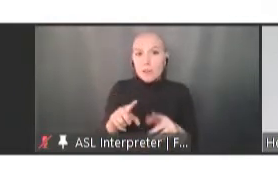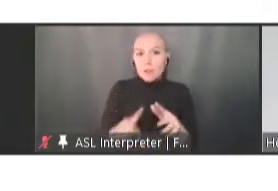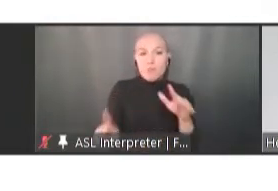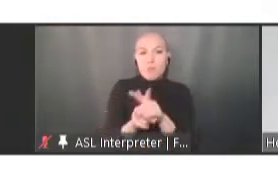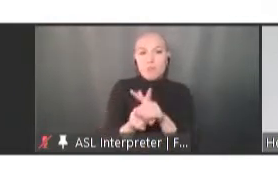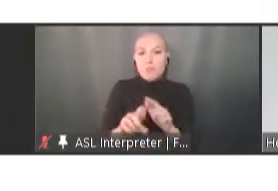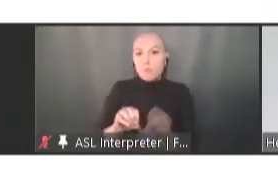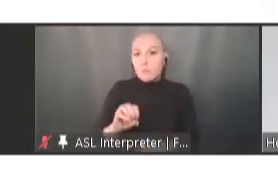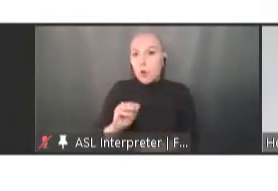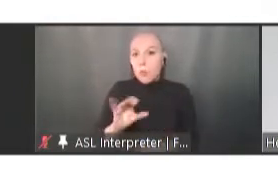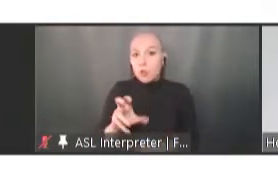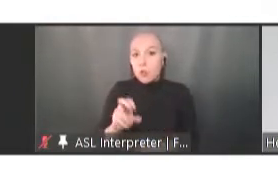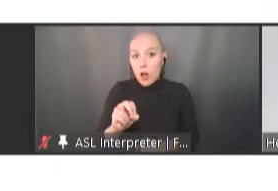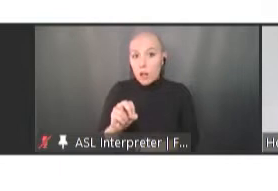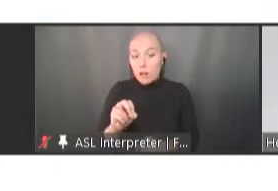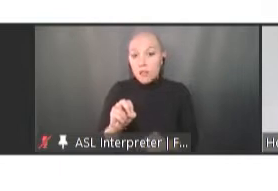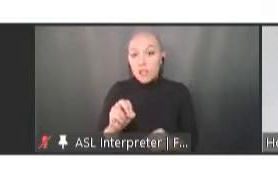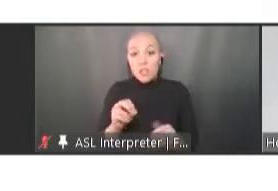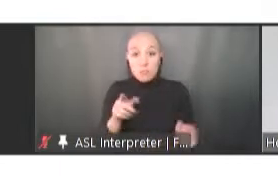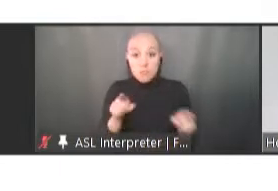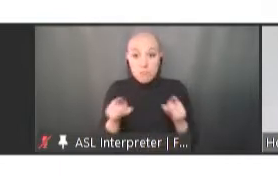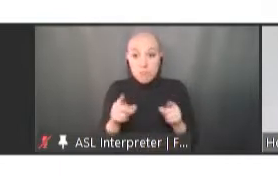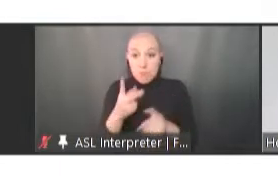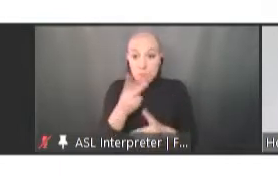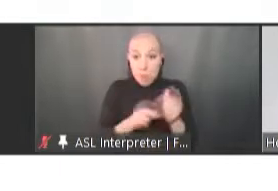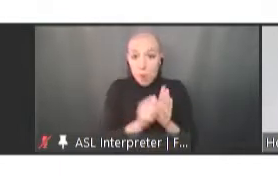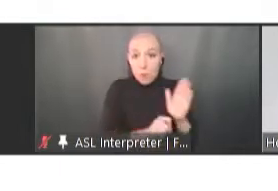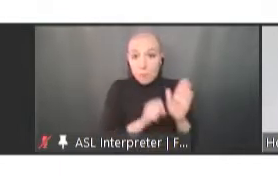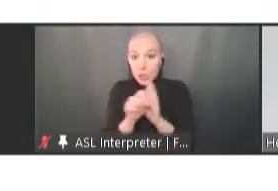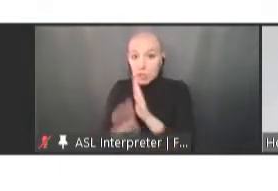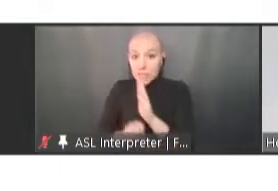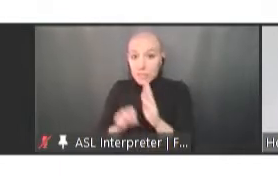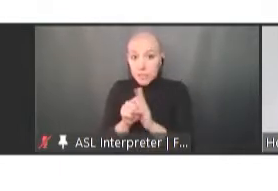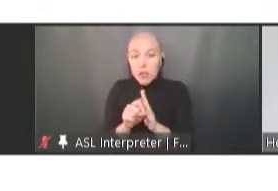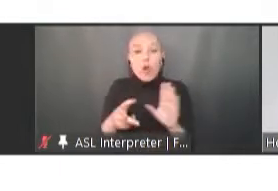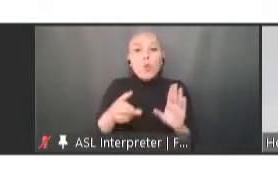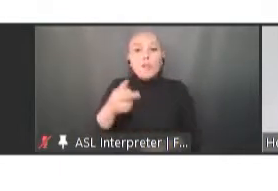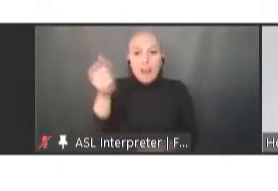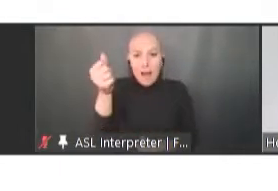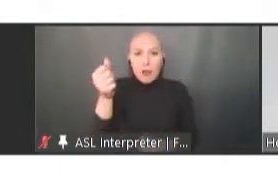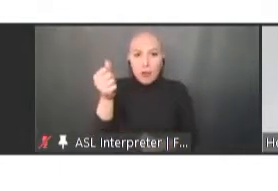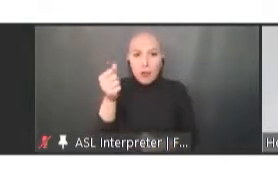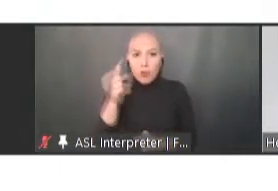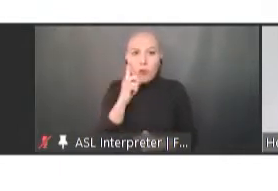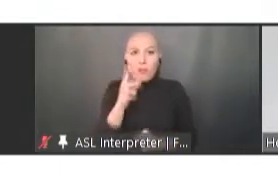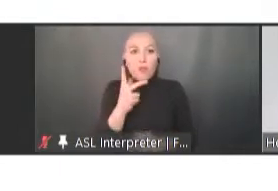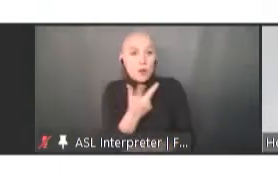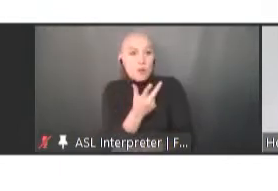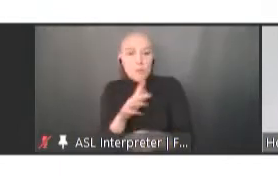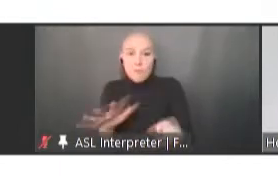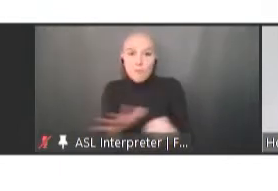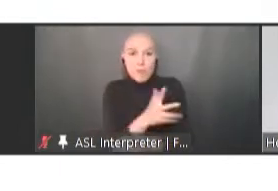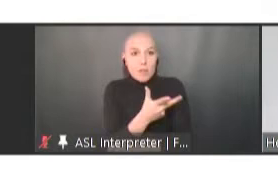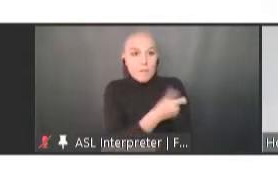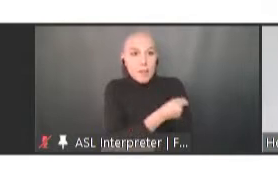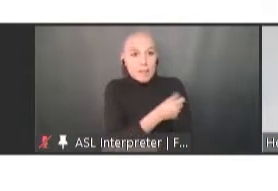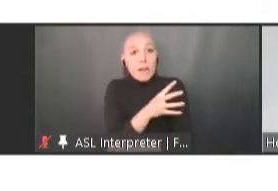booster dose recipients, especially among persons aged 50 to 64 and 65 years and older.